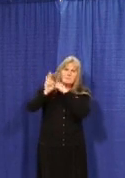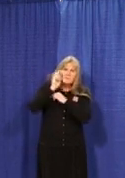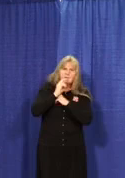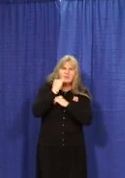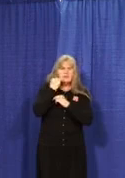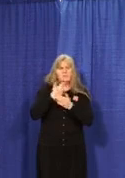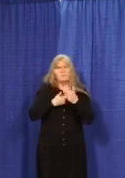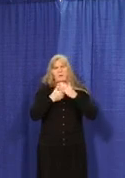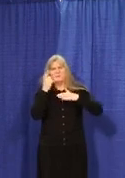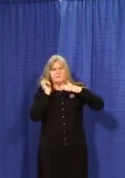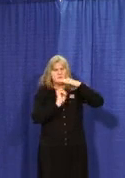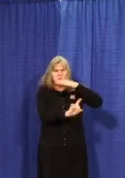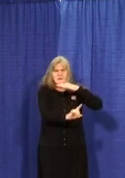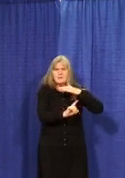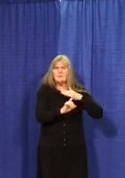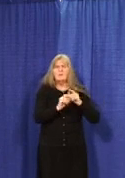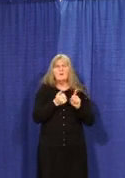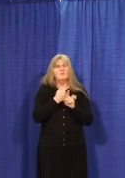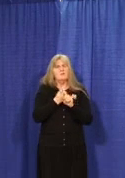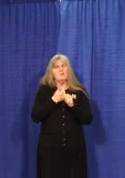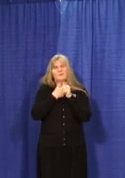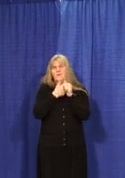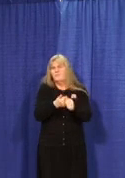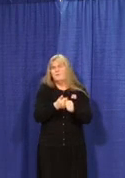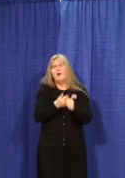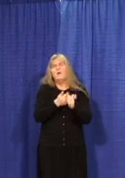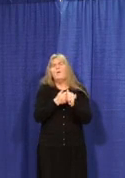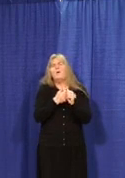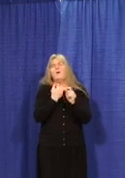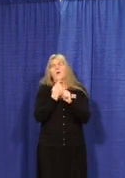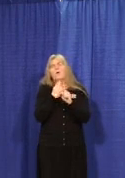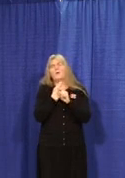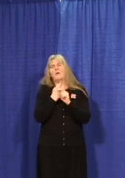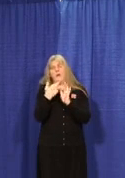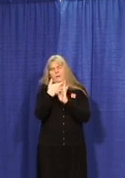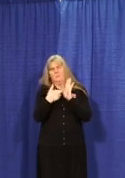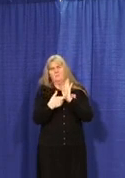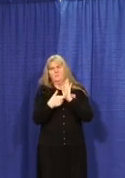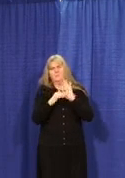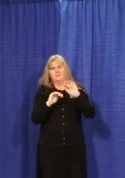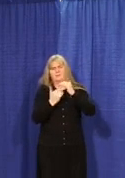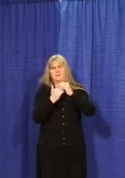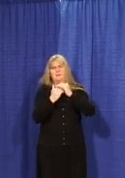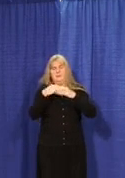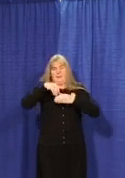guidelines including limiting indoor social gatherings to ten